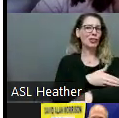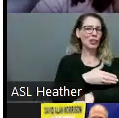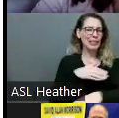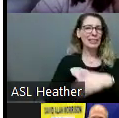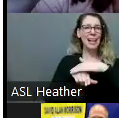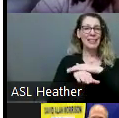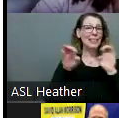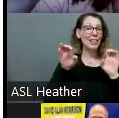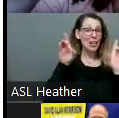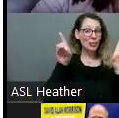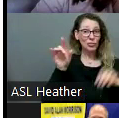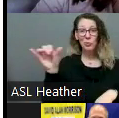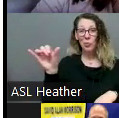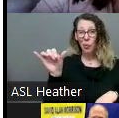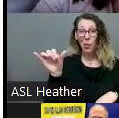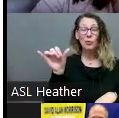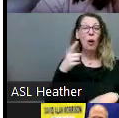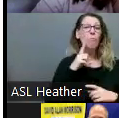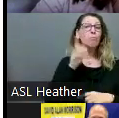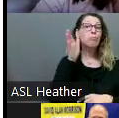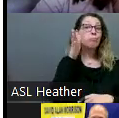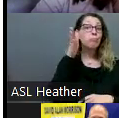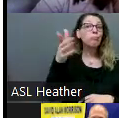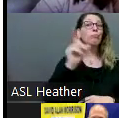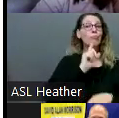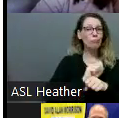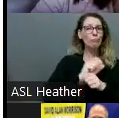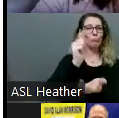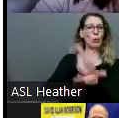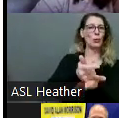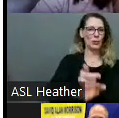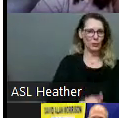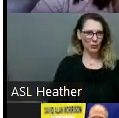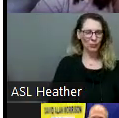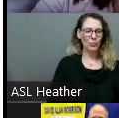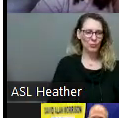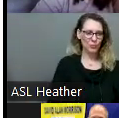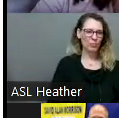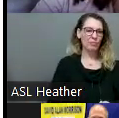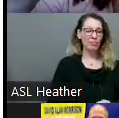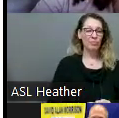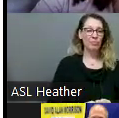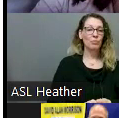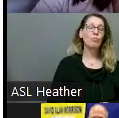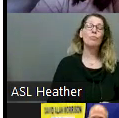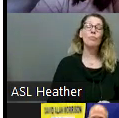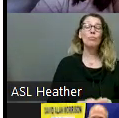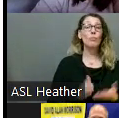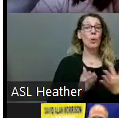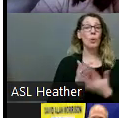and ultimately to graduation. Through our webinars we're striving to think